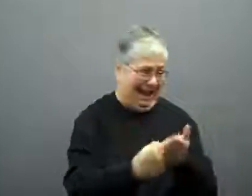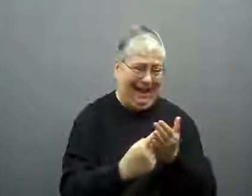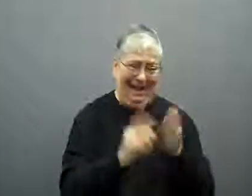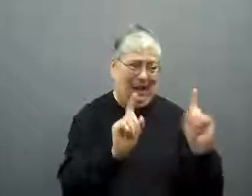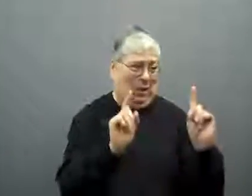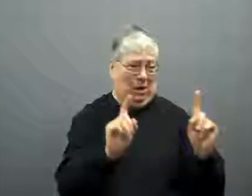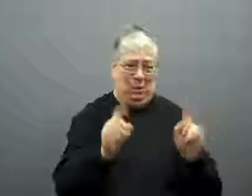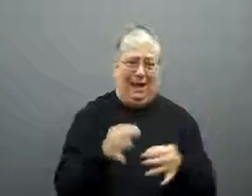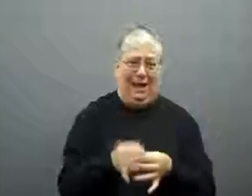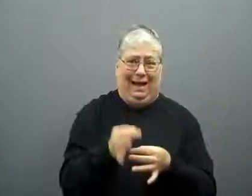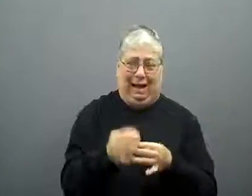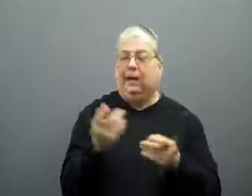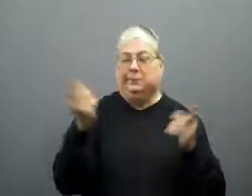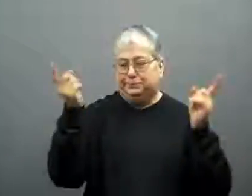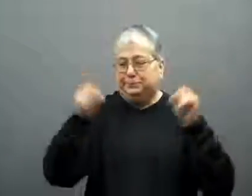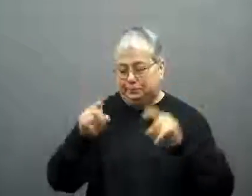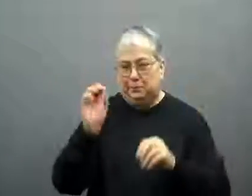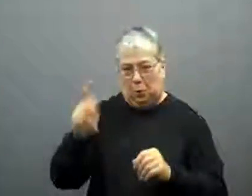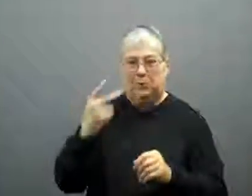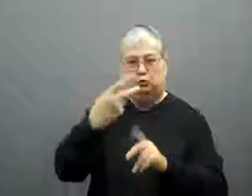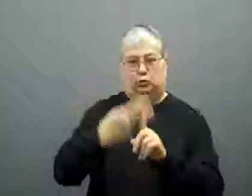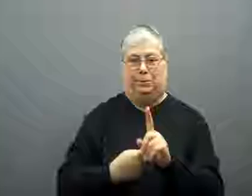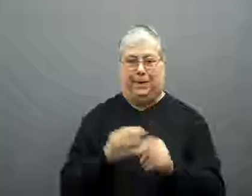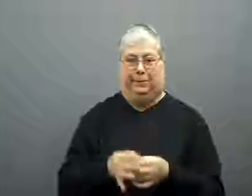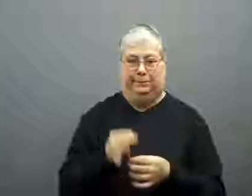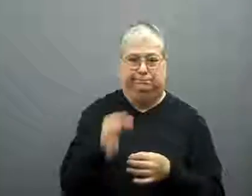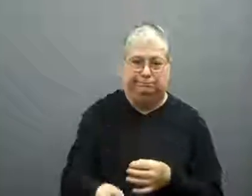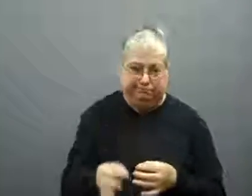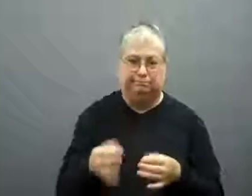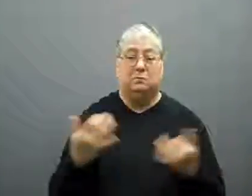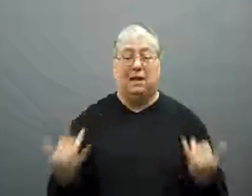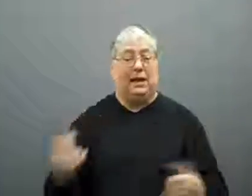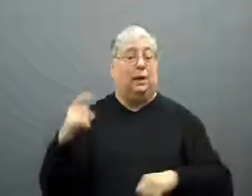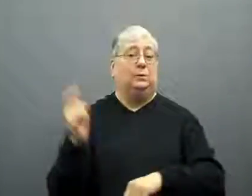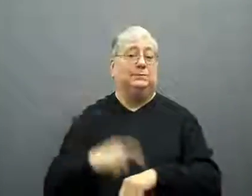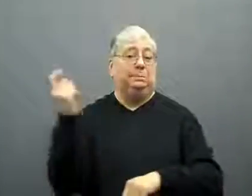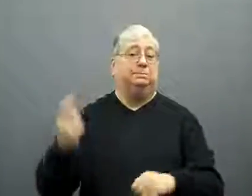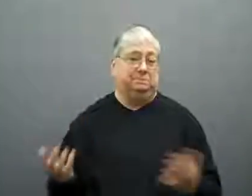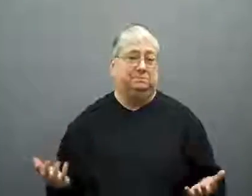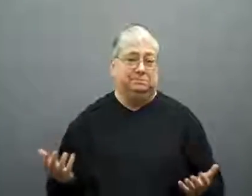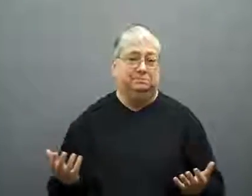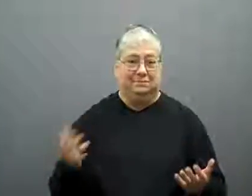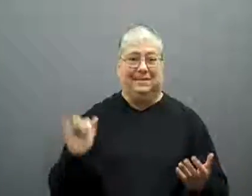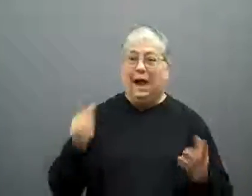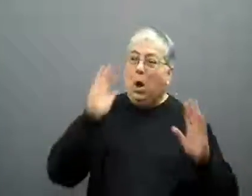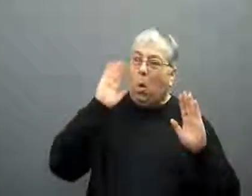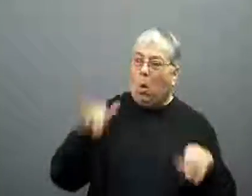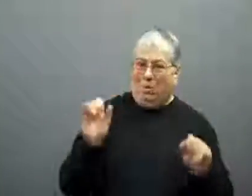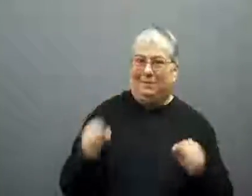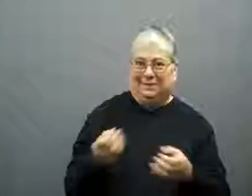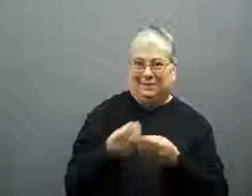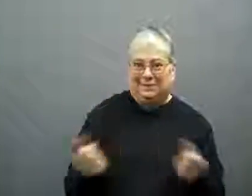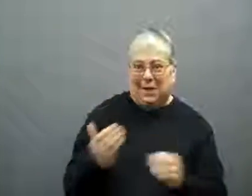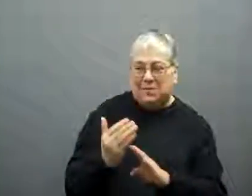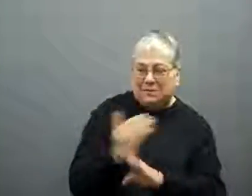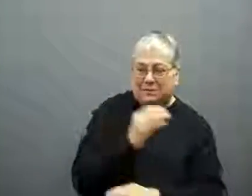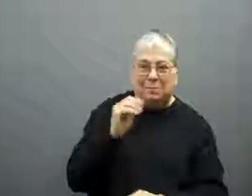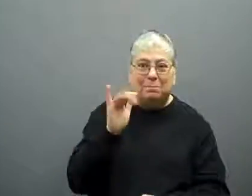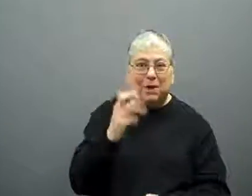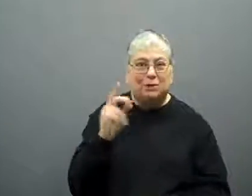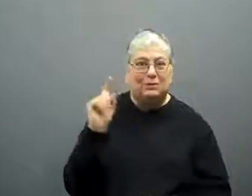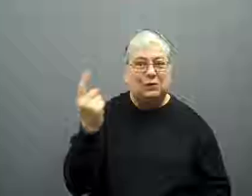but it wasn't, so they agreed on a two month postponement.